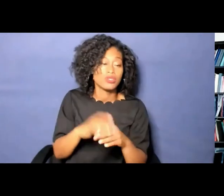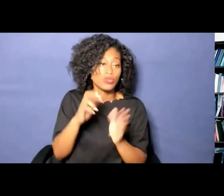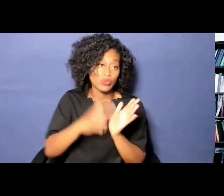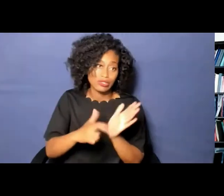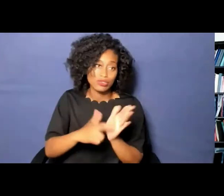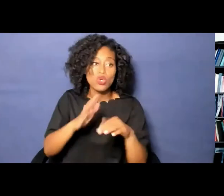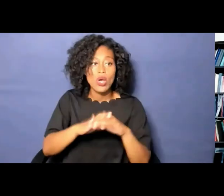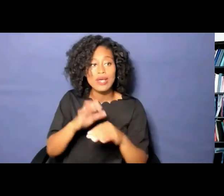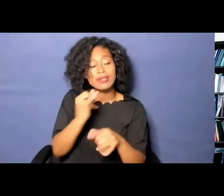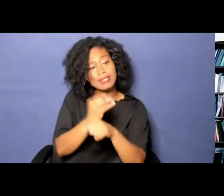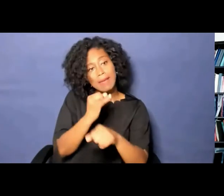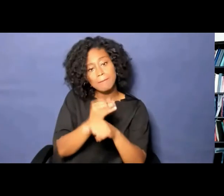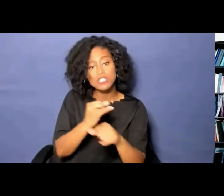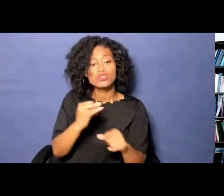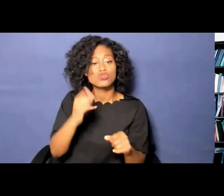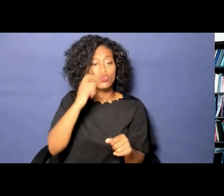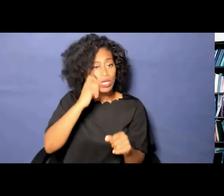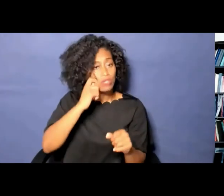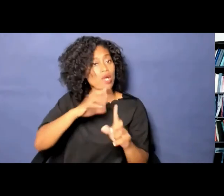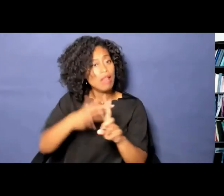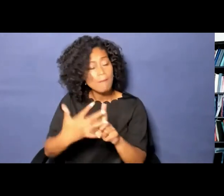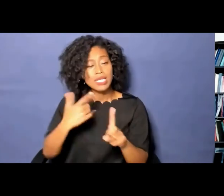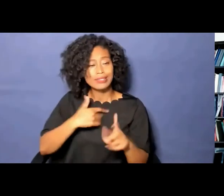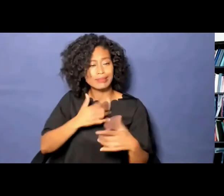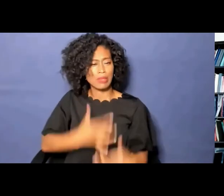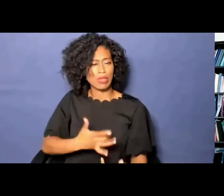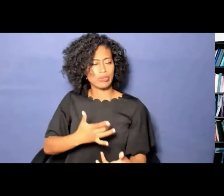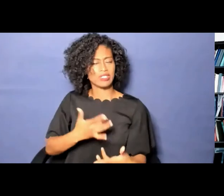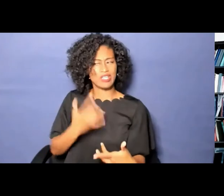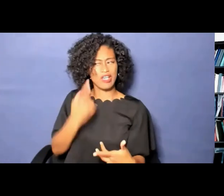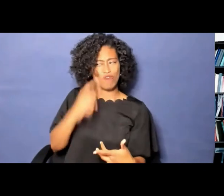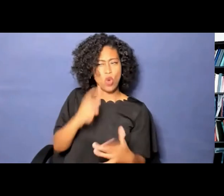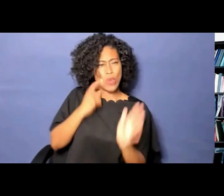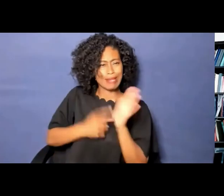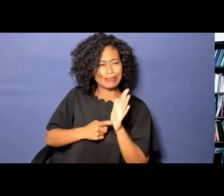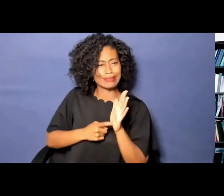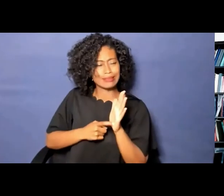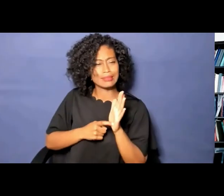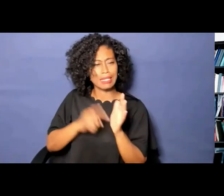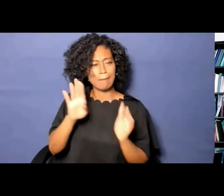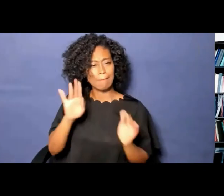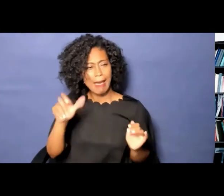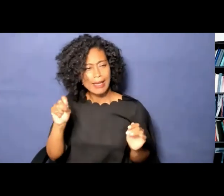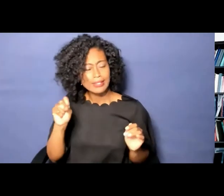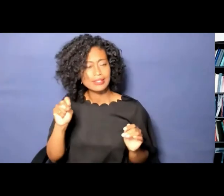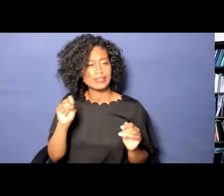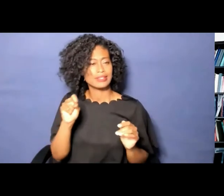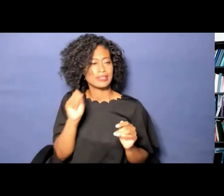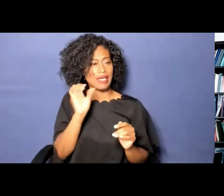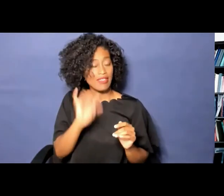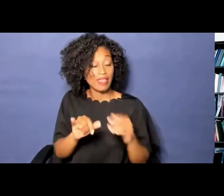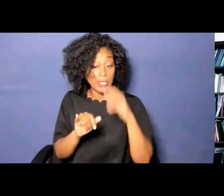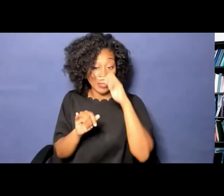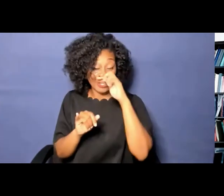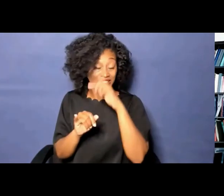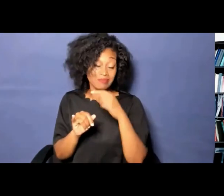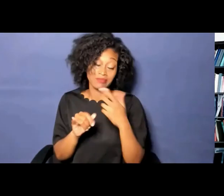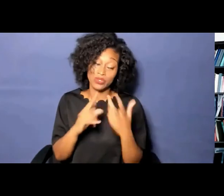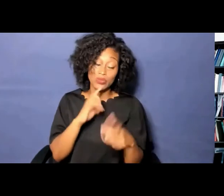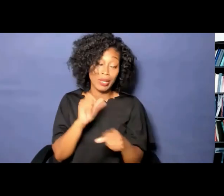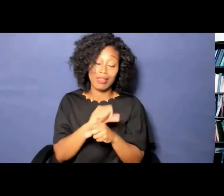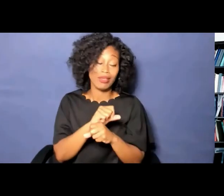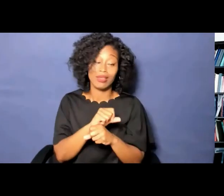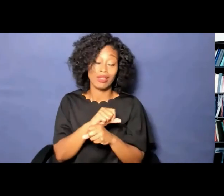articulate how tendencies for recognition bias are reinforced at individual and institutional levels.